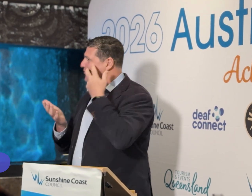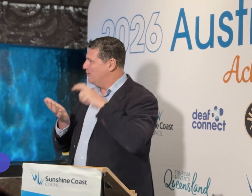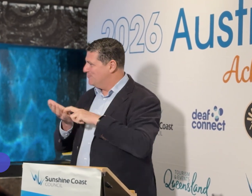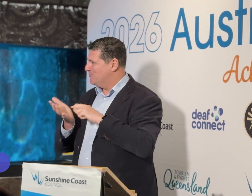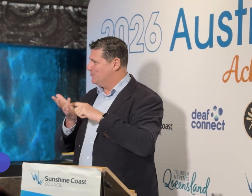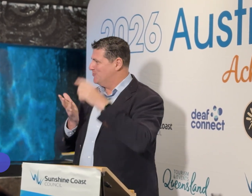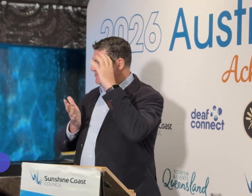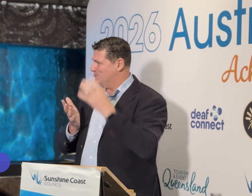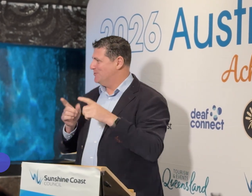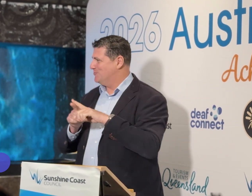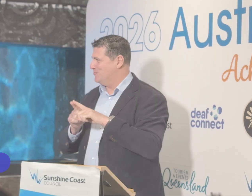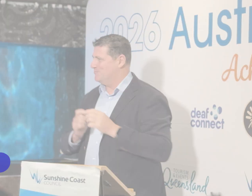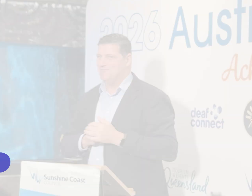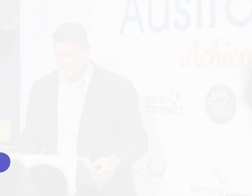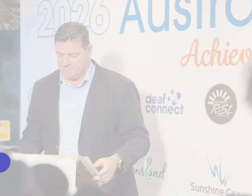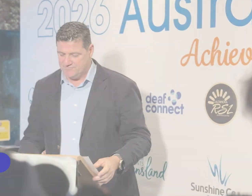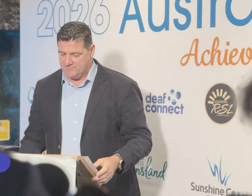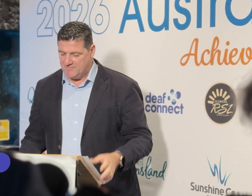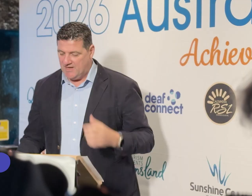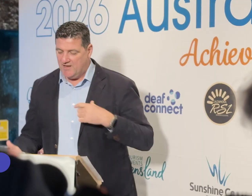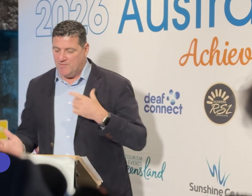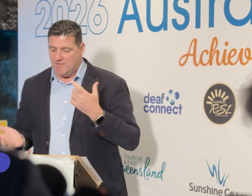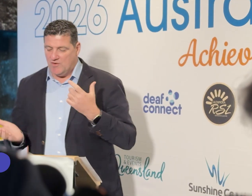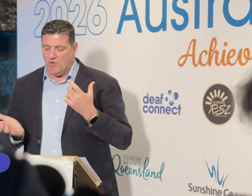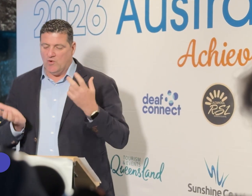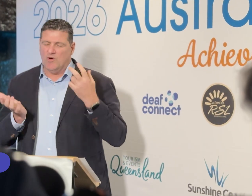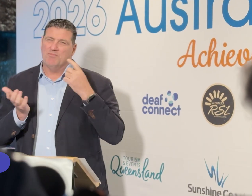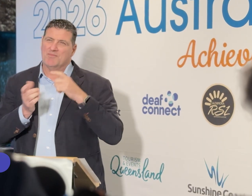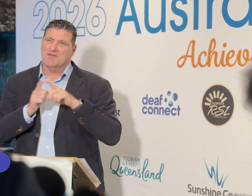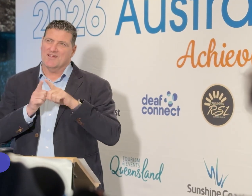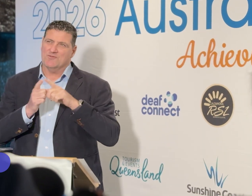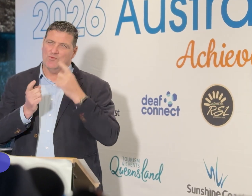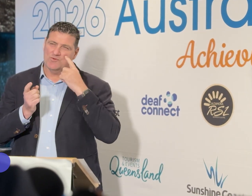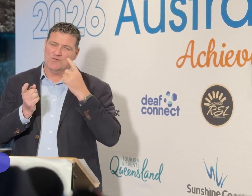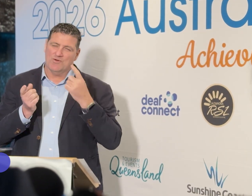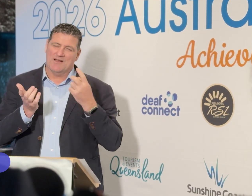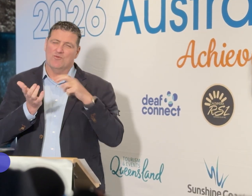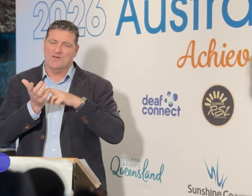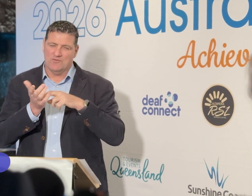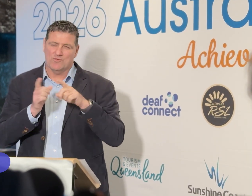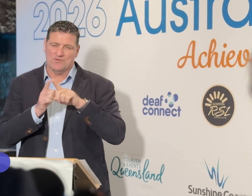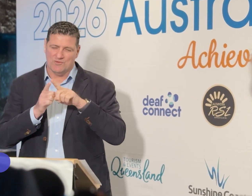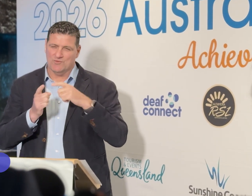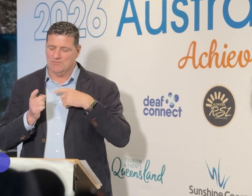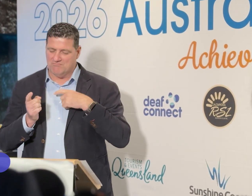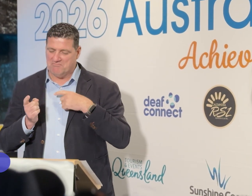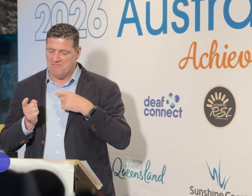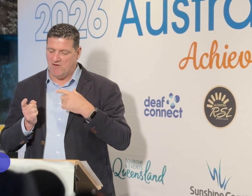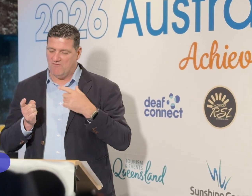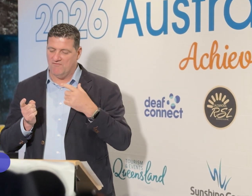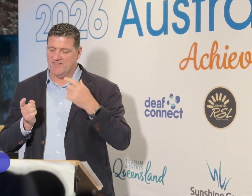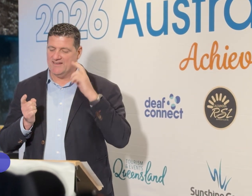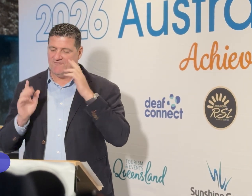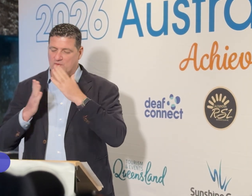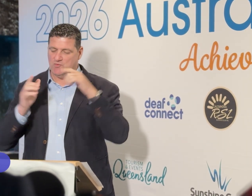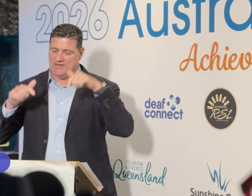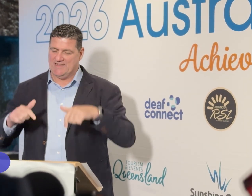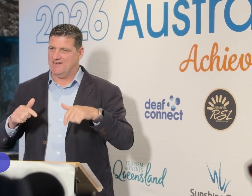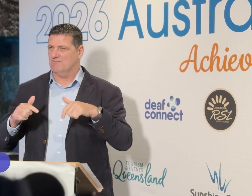or Acknowledgment to Country as well. I would also like to acknowledge the Deaf community here.